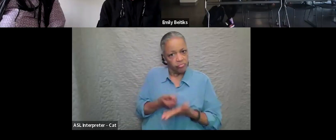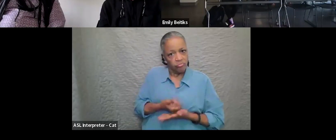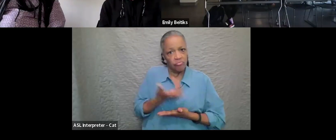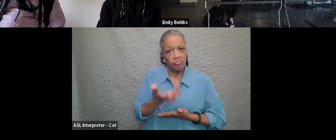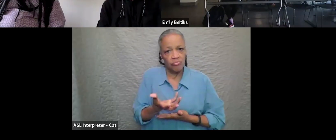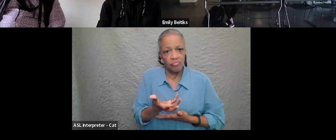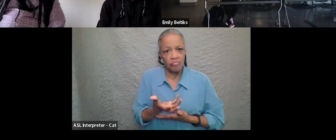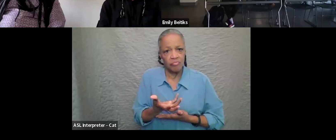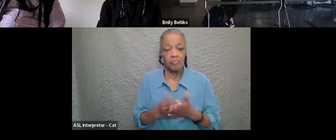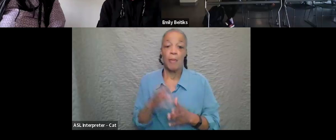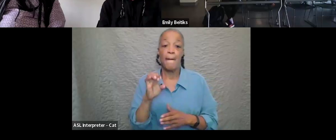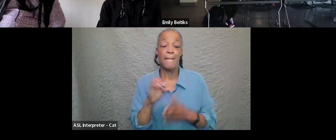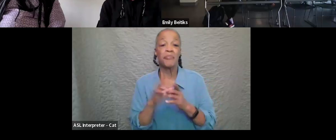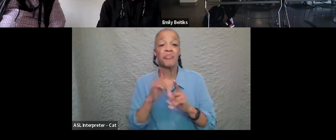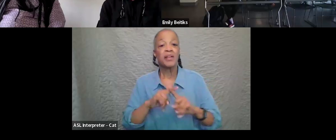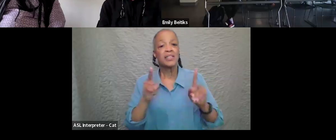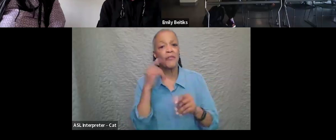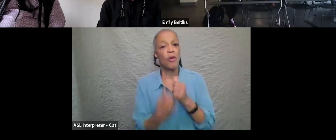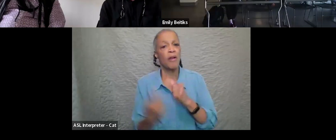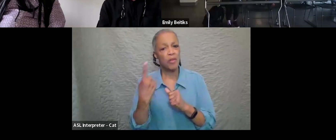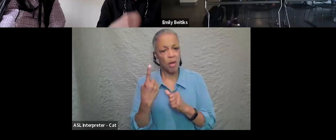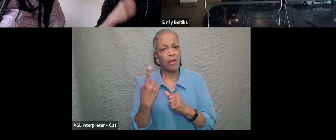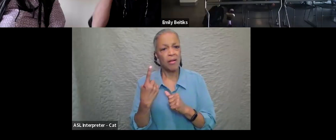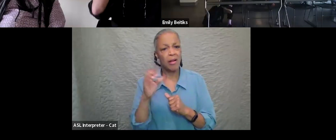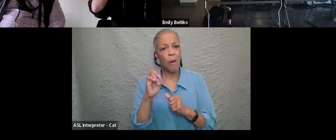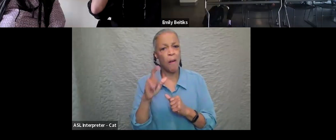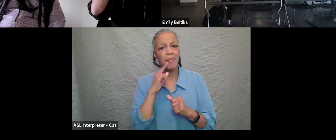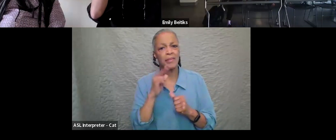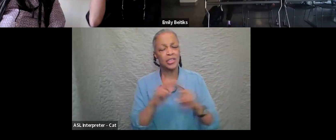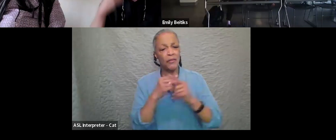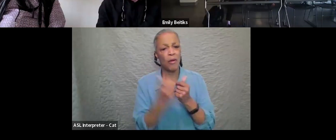And that was part of what I was interested in trying to figure out in the book.